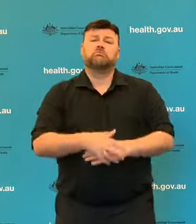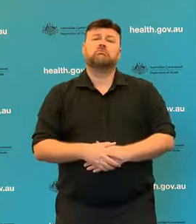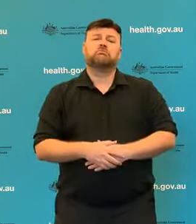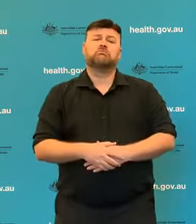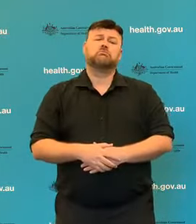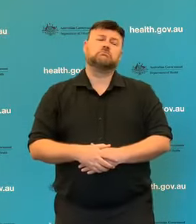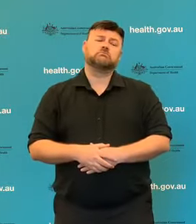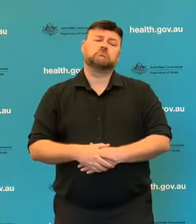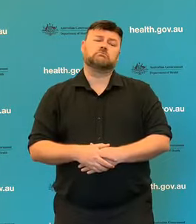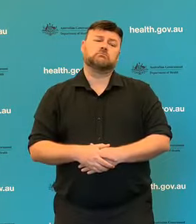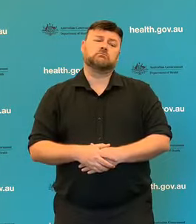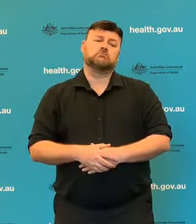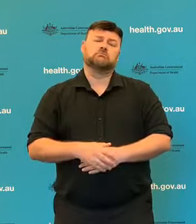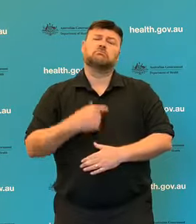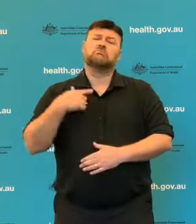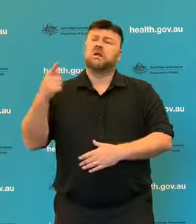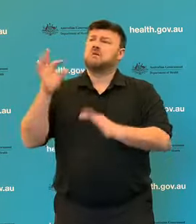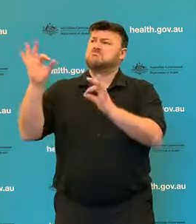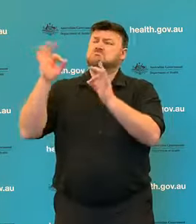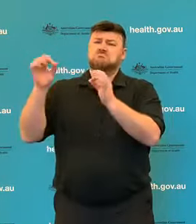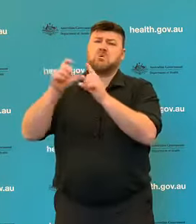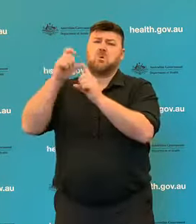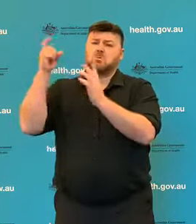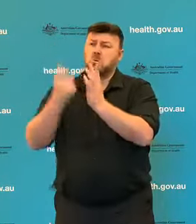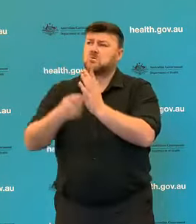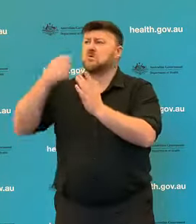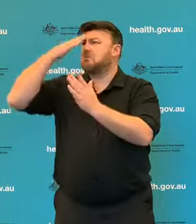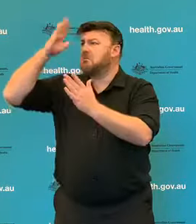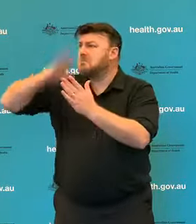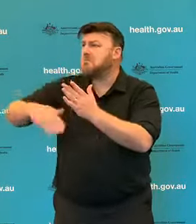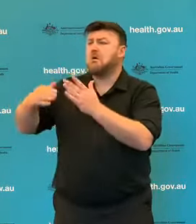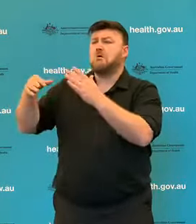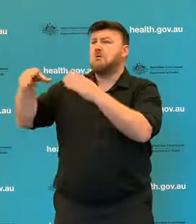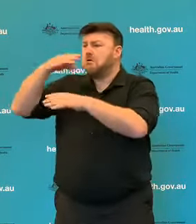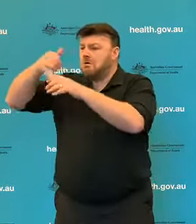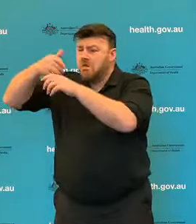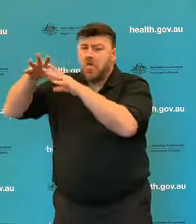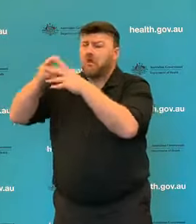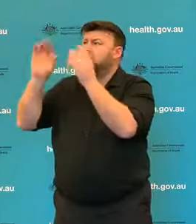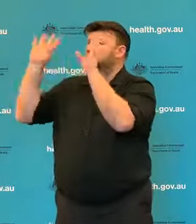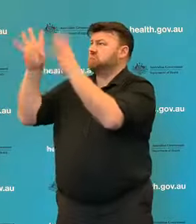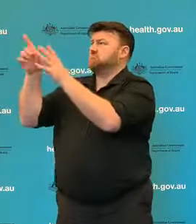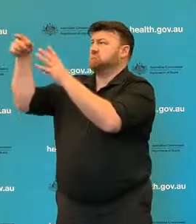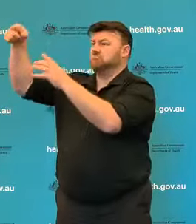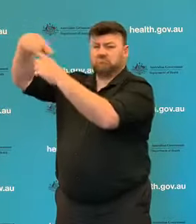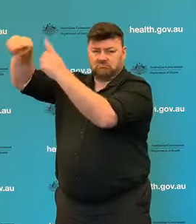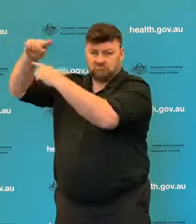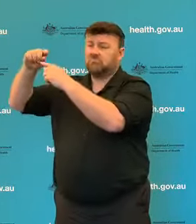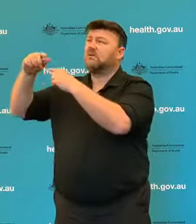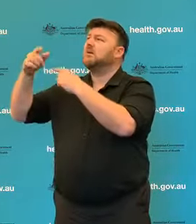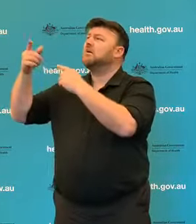came up with the definition, or proposed definition of a hot spot that was put to National Cabinet yesterday?